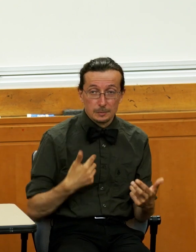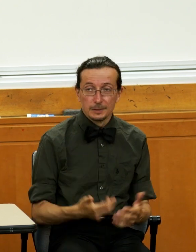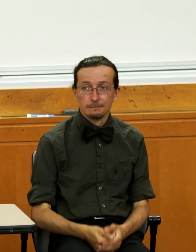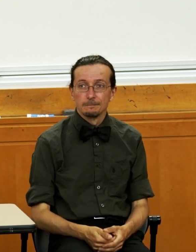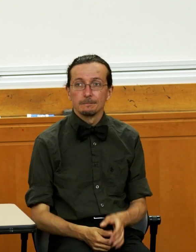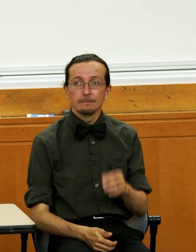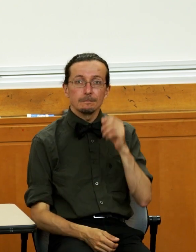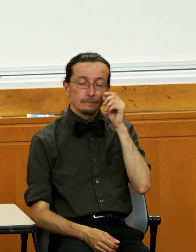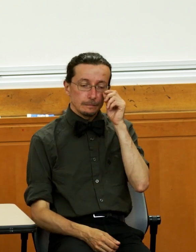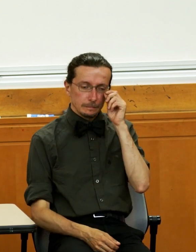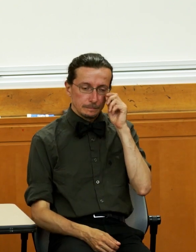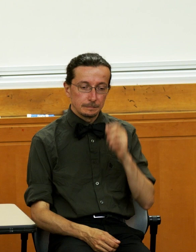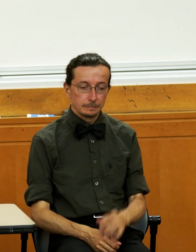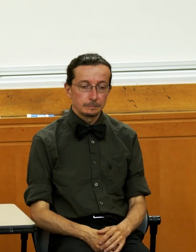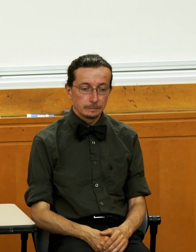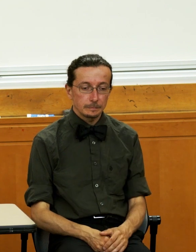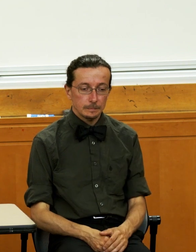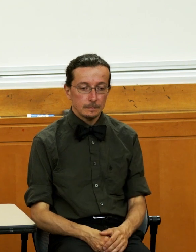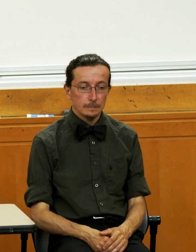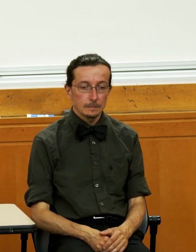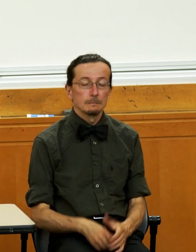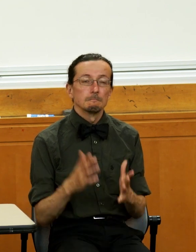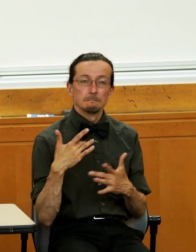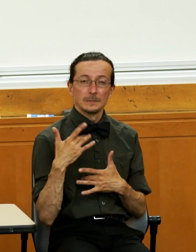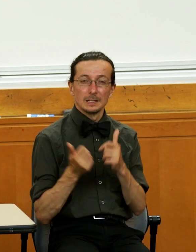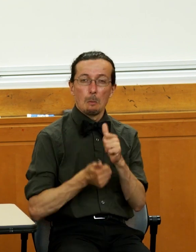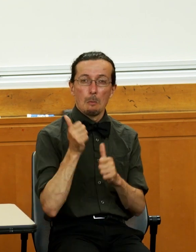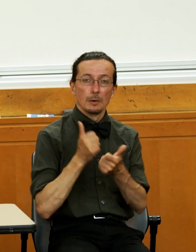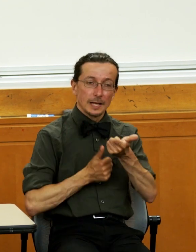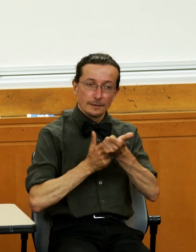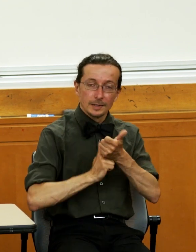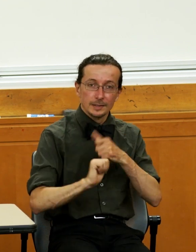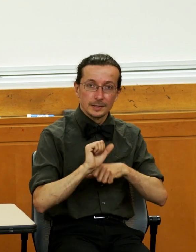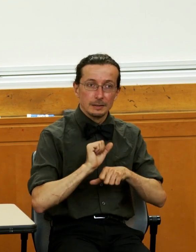However, the tendency for most social justice and advocacy work to be born out of inequities,